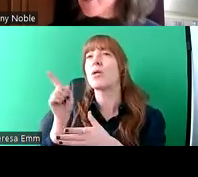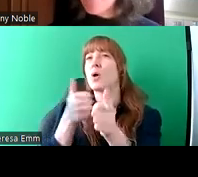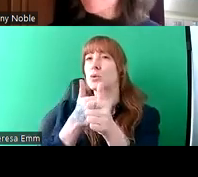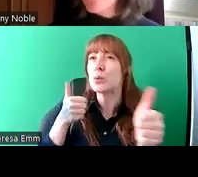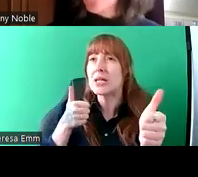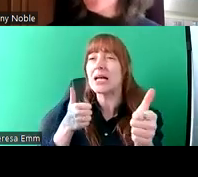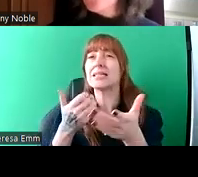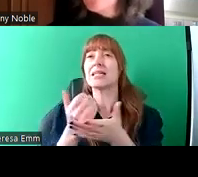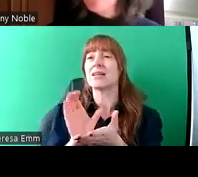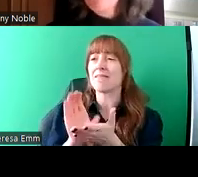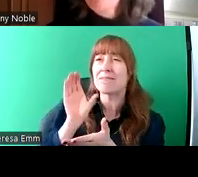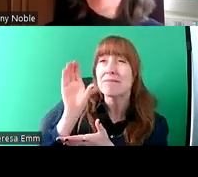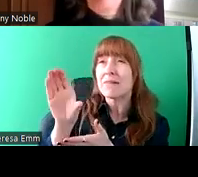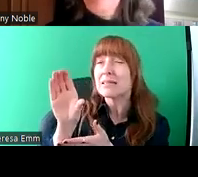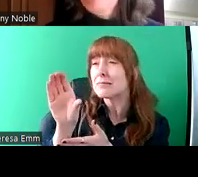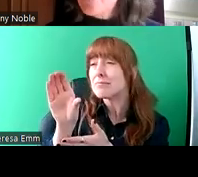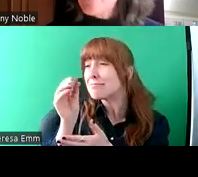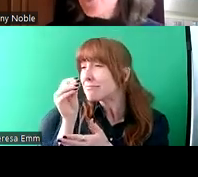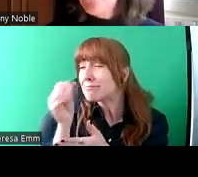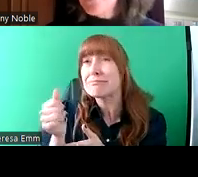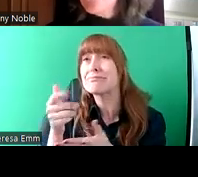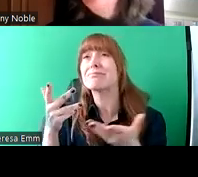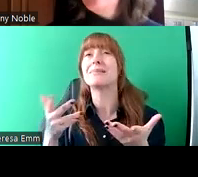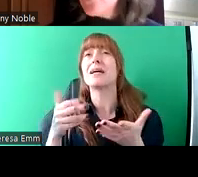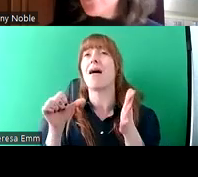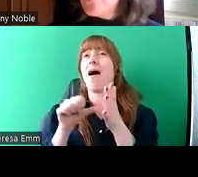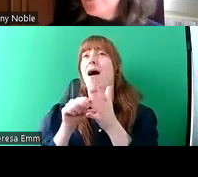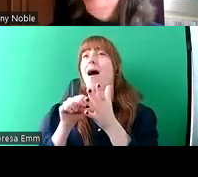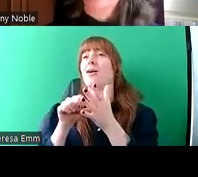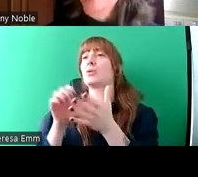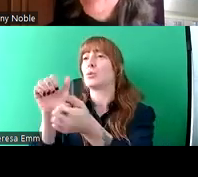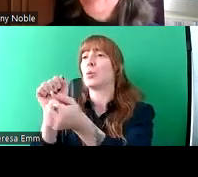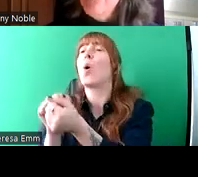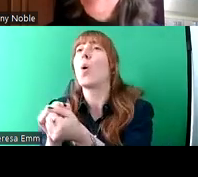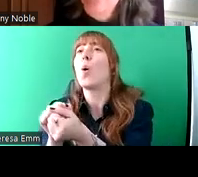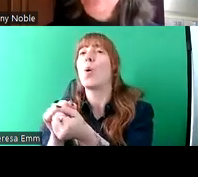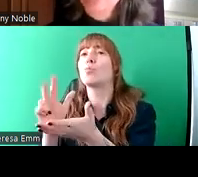really difficult to either obtain in the first place or to secure; and the Lesbian Archive lost